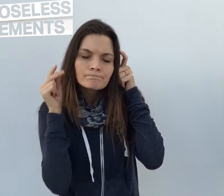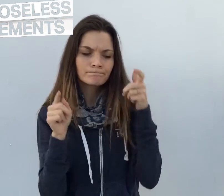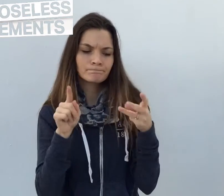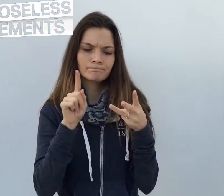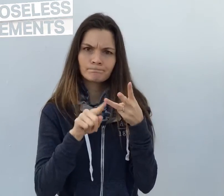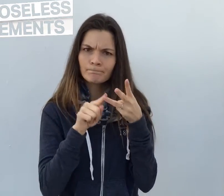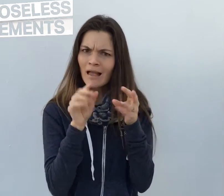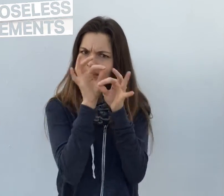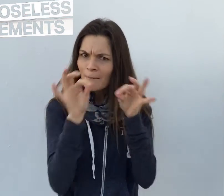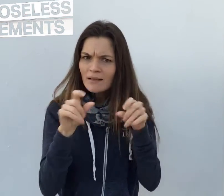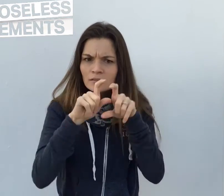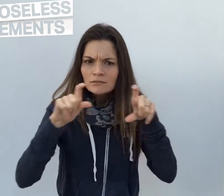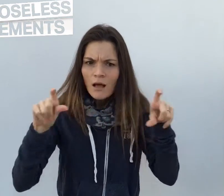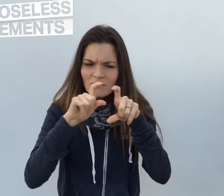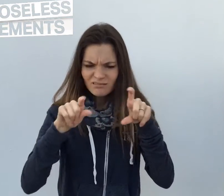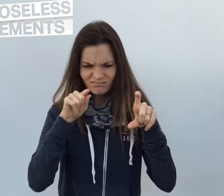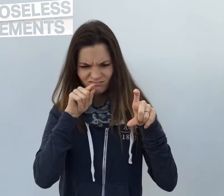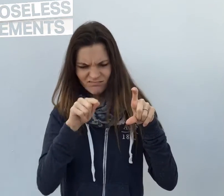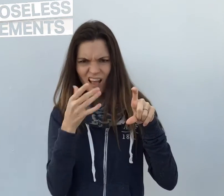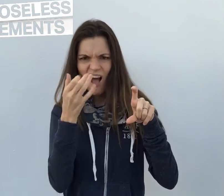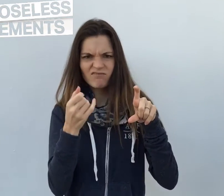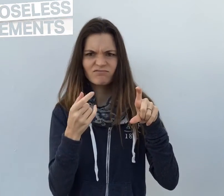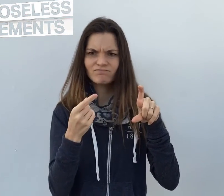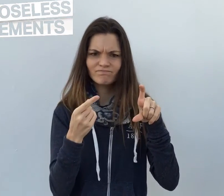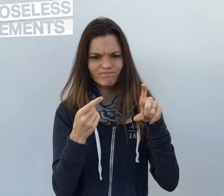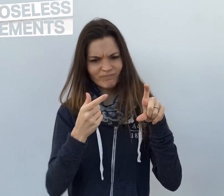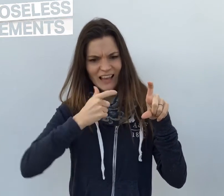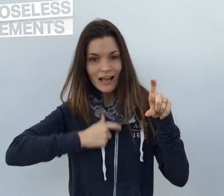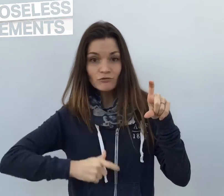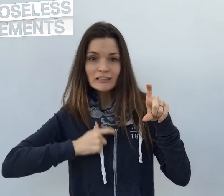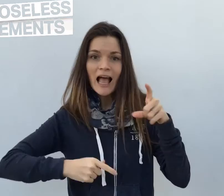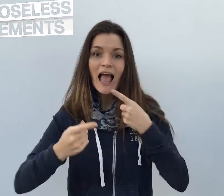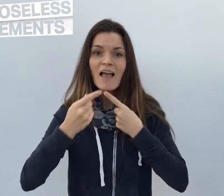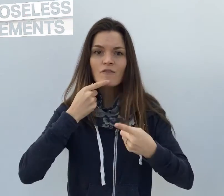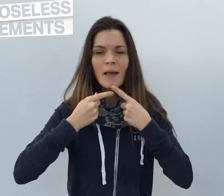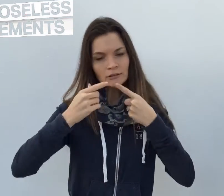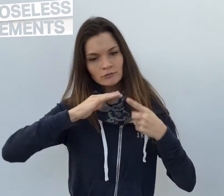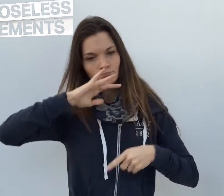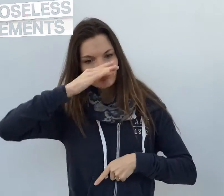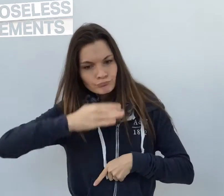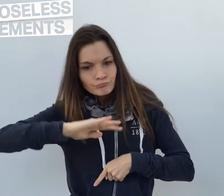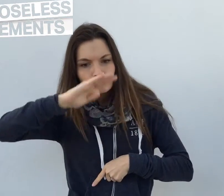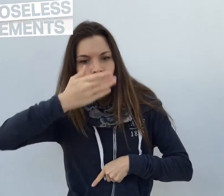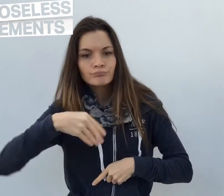These are special subtitles which are able to capture some of the stylist ways a character speaks.